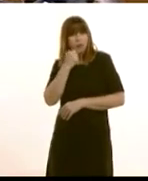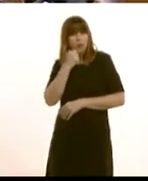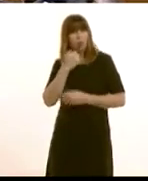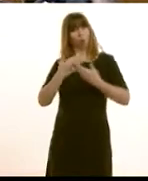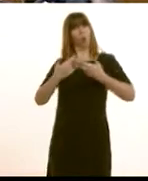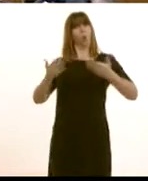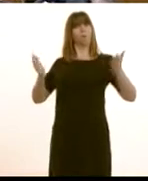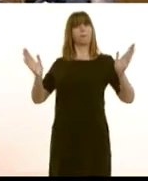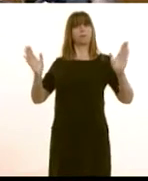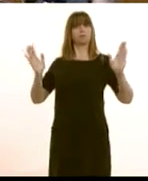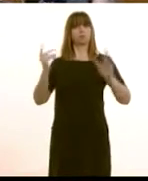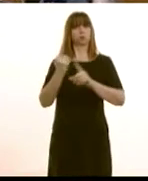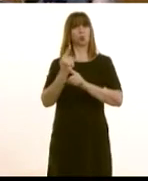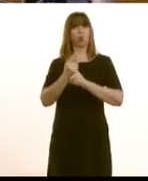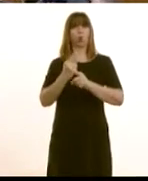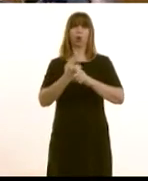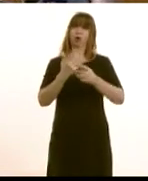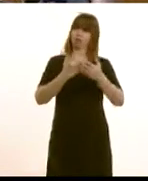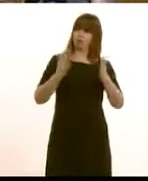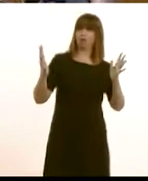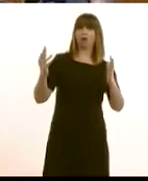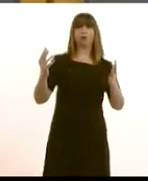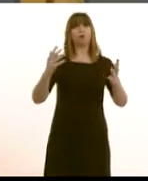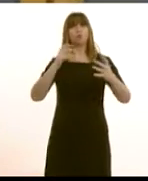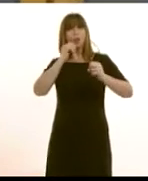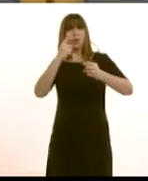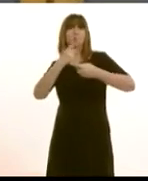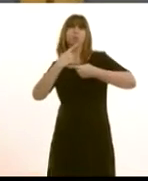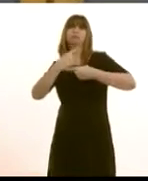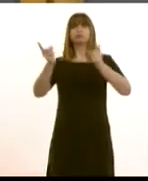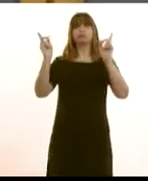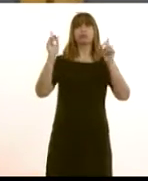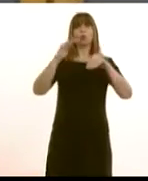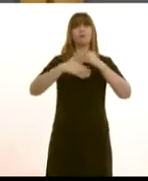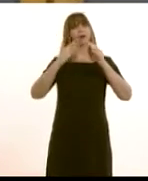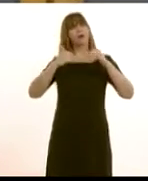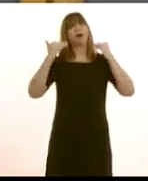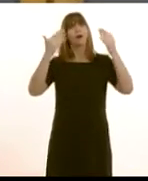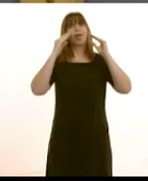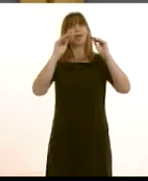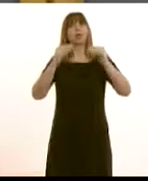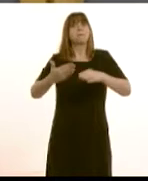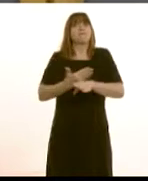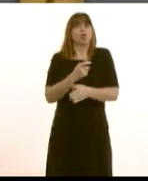transparent with people about your intentions for higher education before the election next